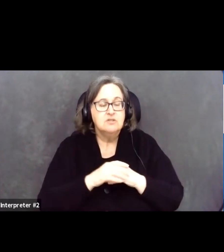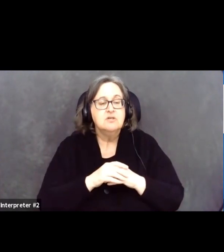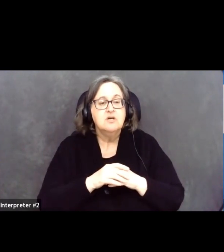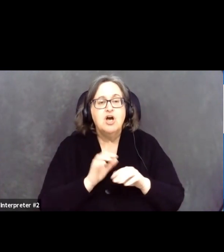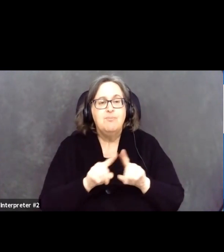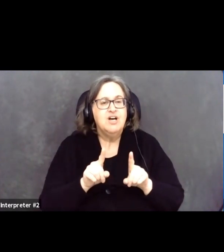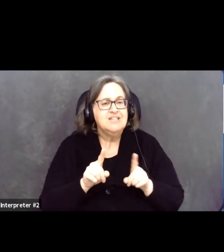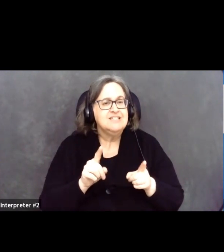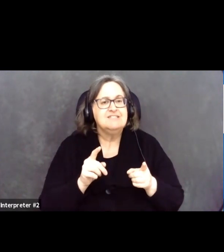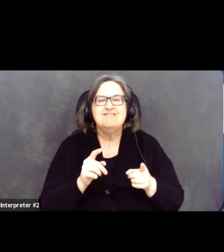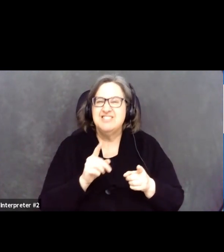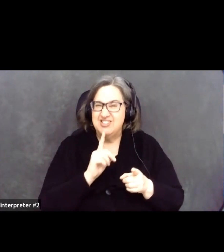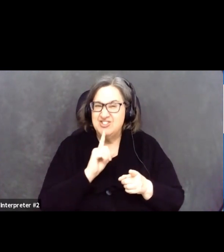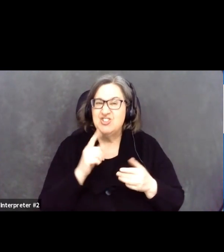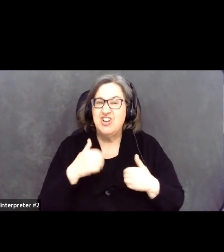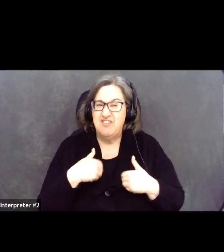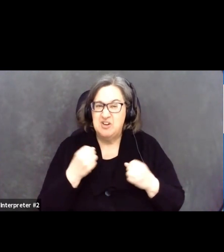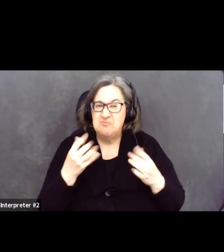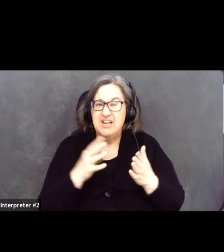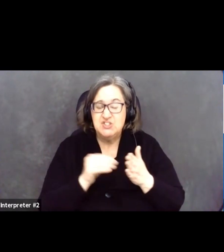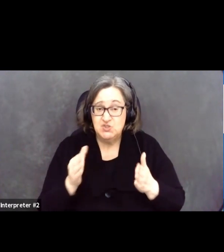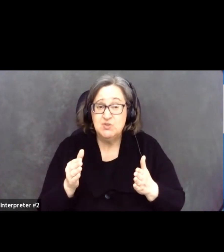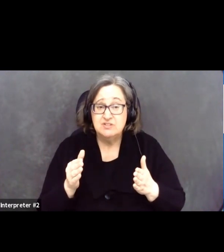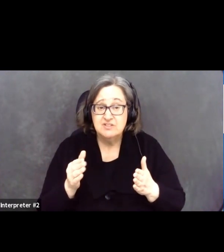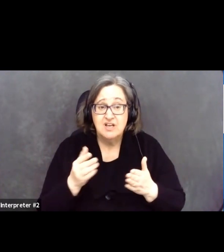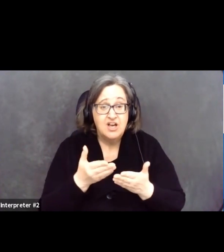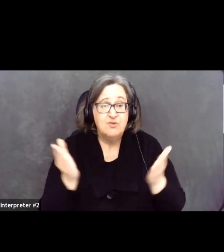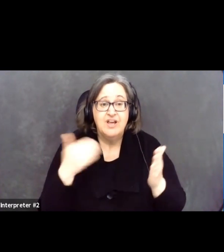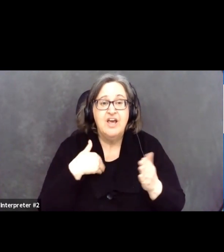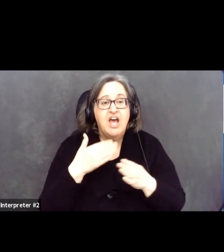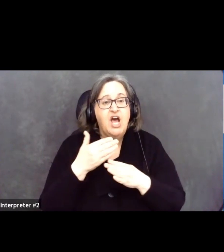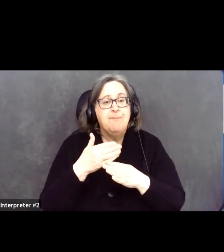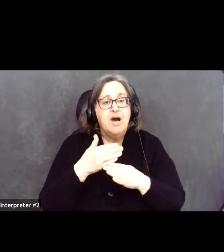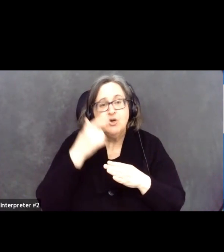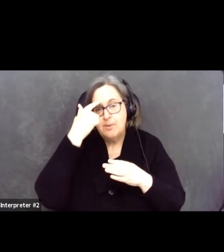There sure are a lot of students out there who have moderate brain injuries, who